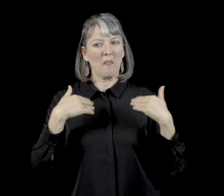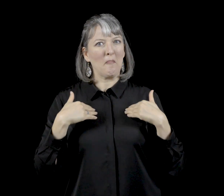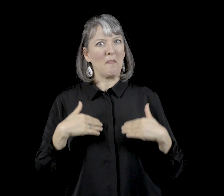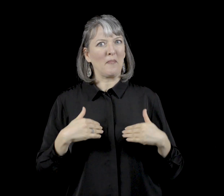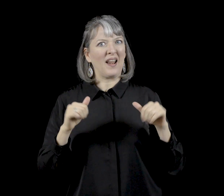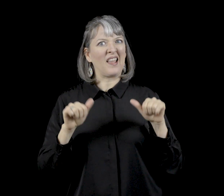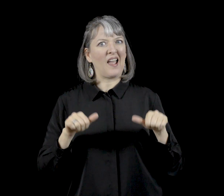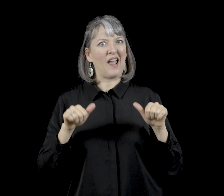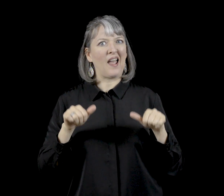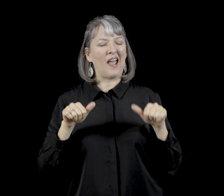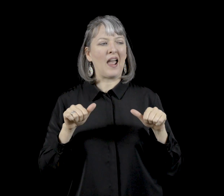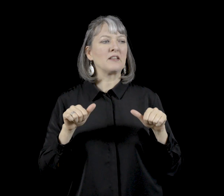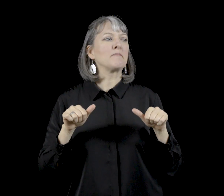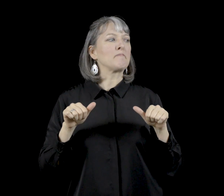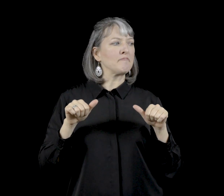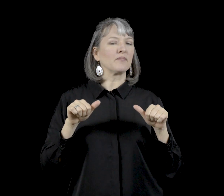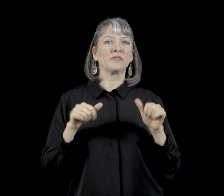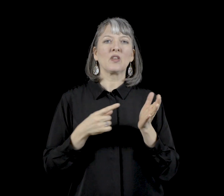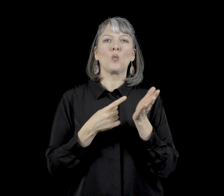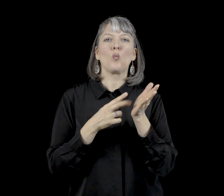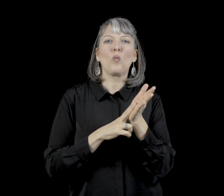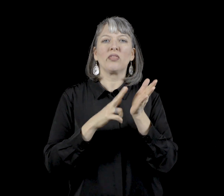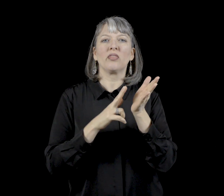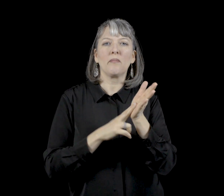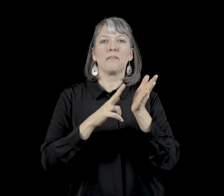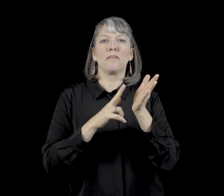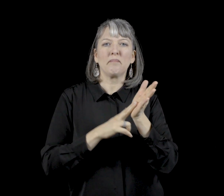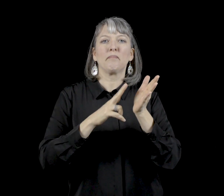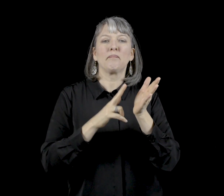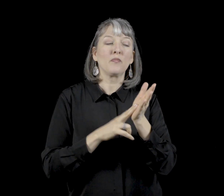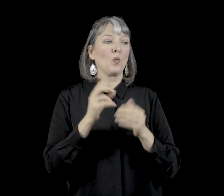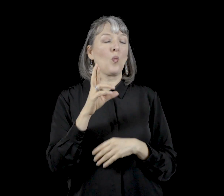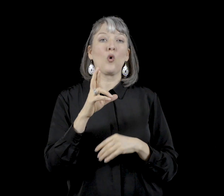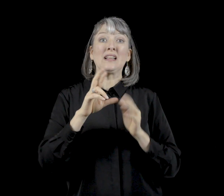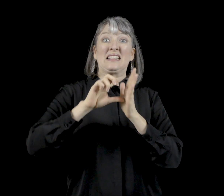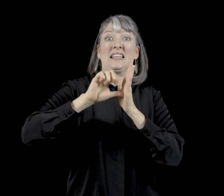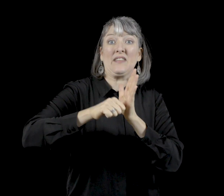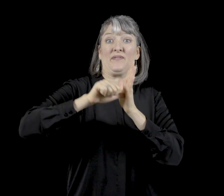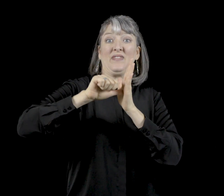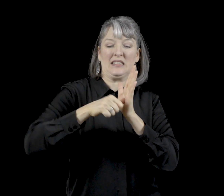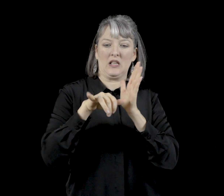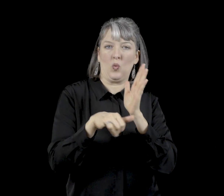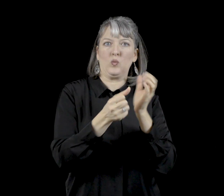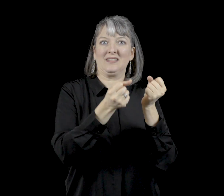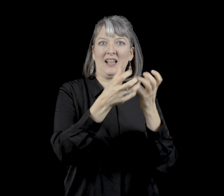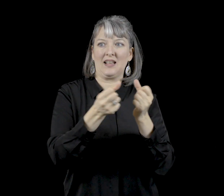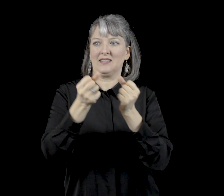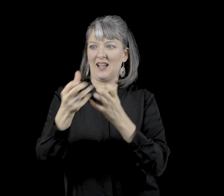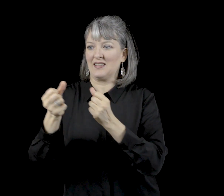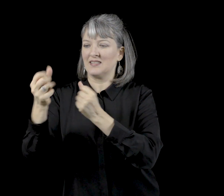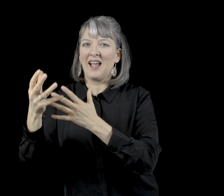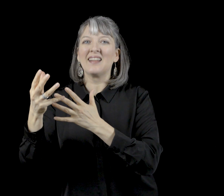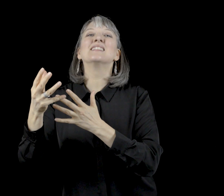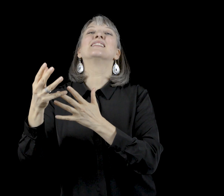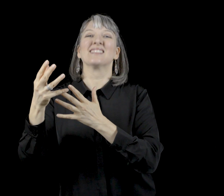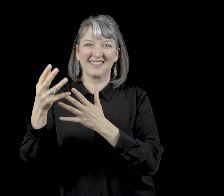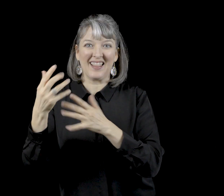The body has the capability to use rhythm or slight bounce to emphasize the signs.